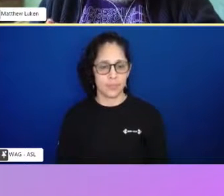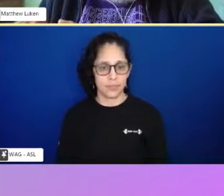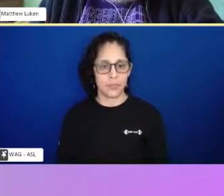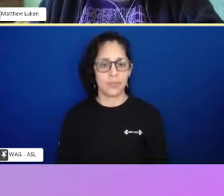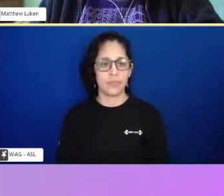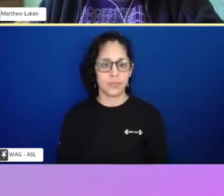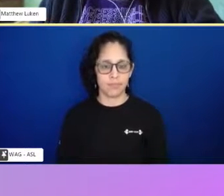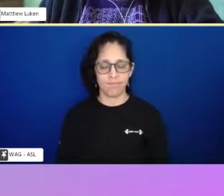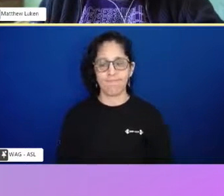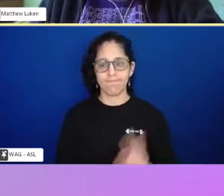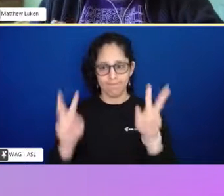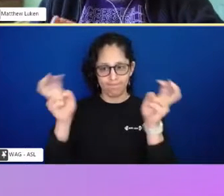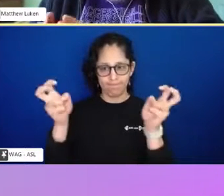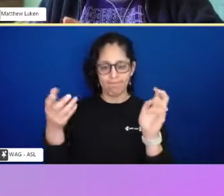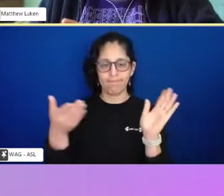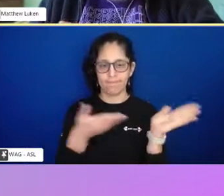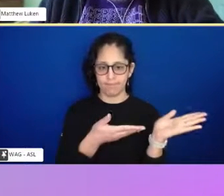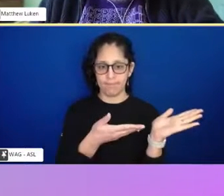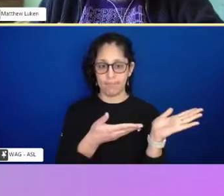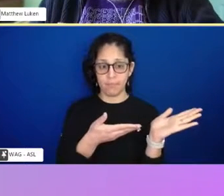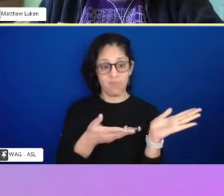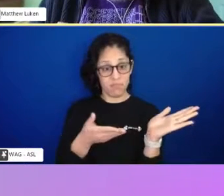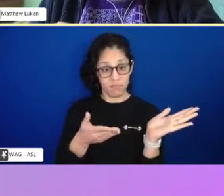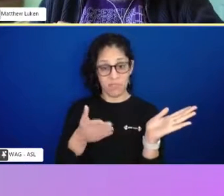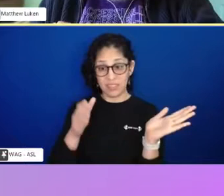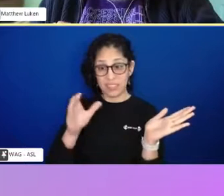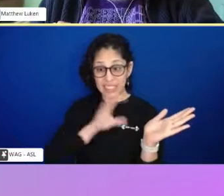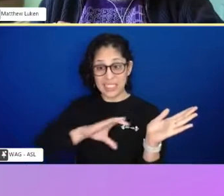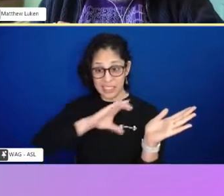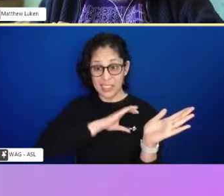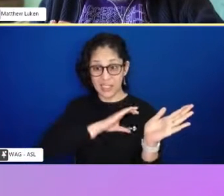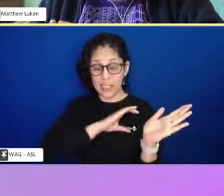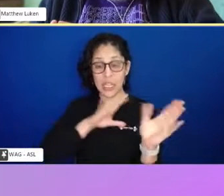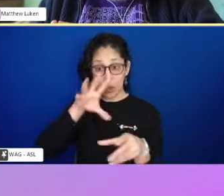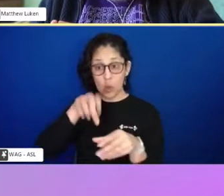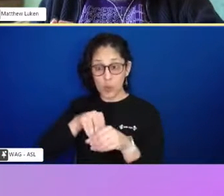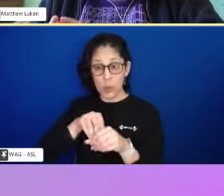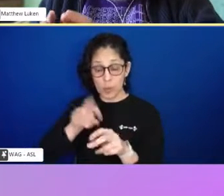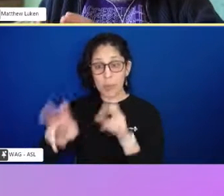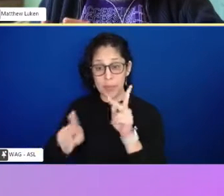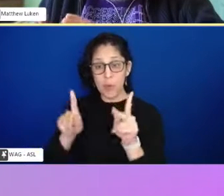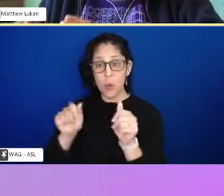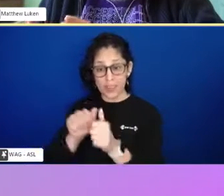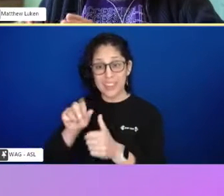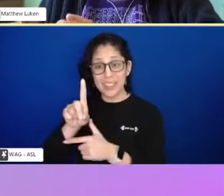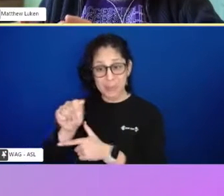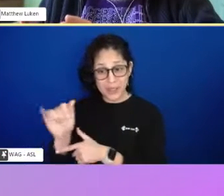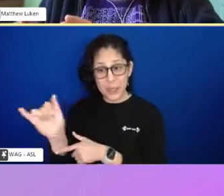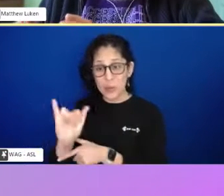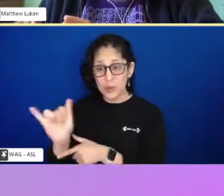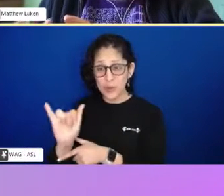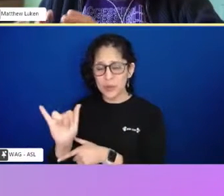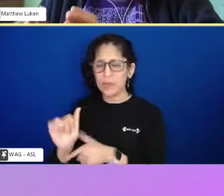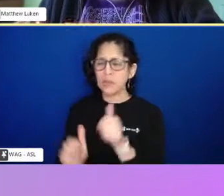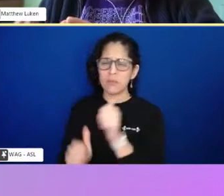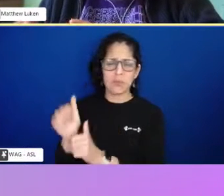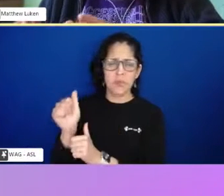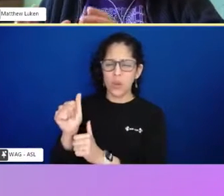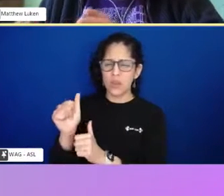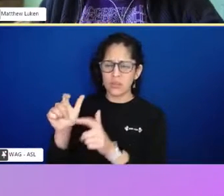issues are very complex and are awfully often closely related to the lives of their citizens, all citizens,